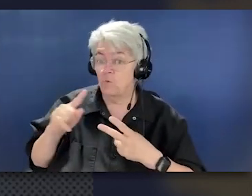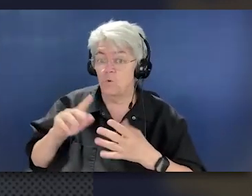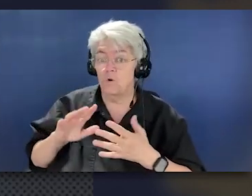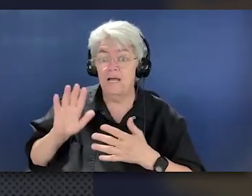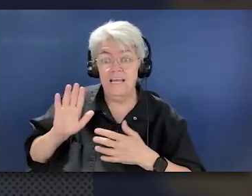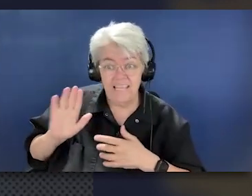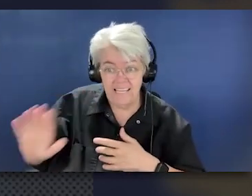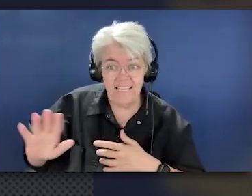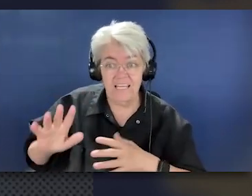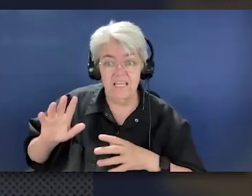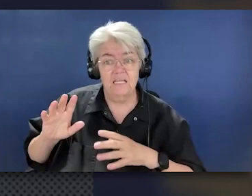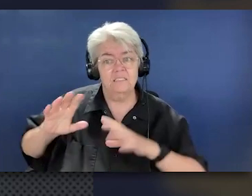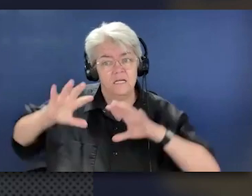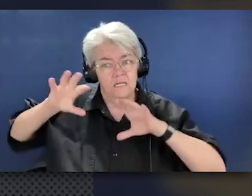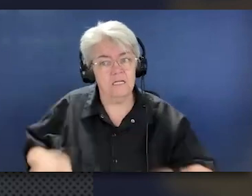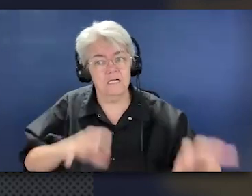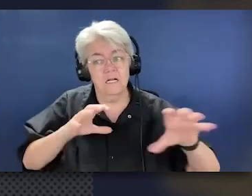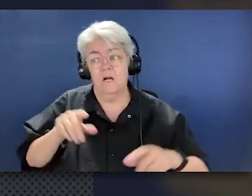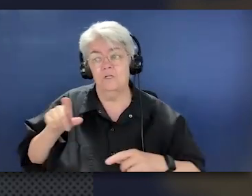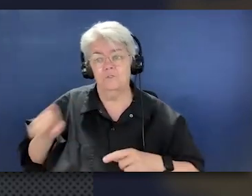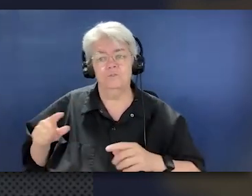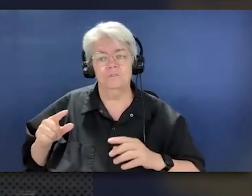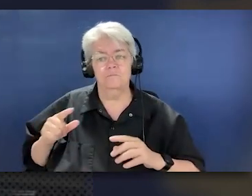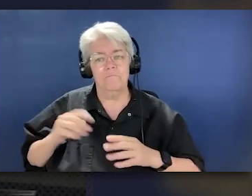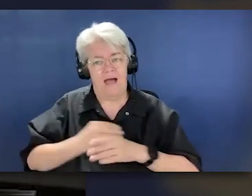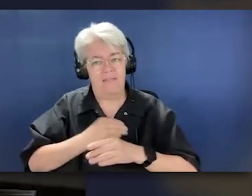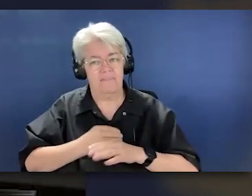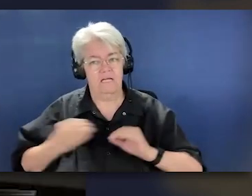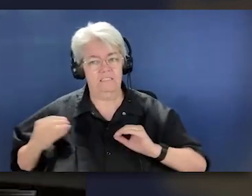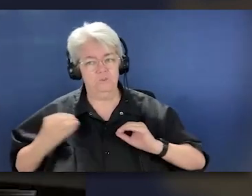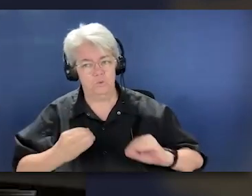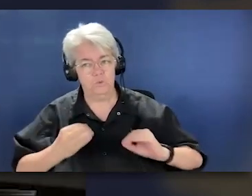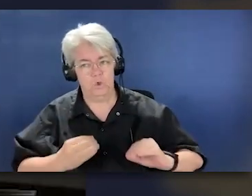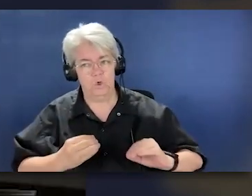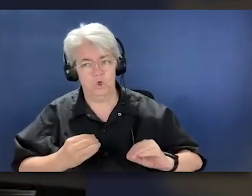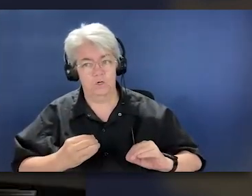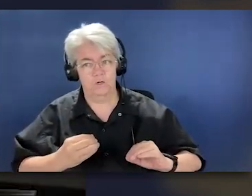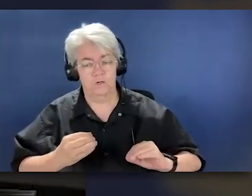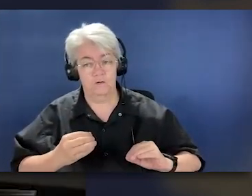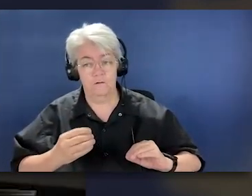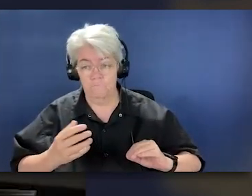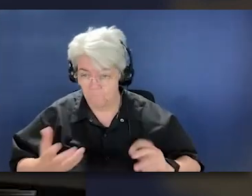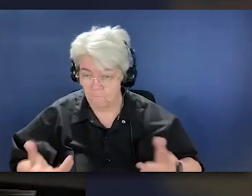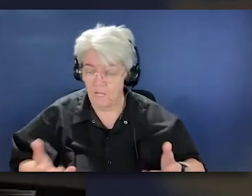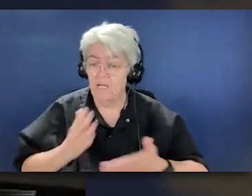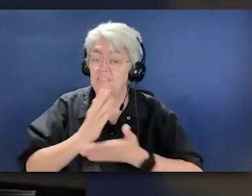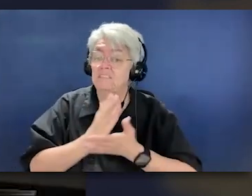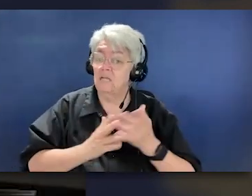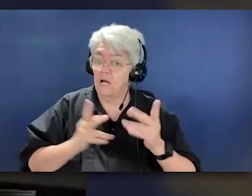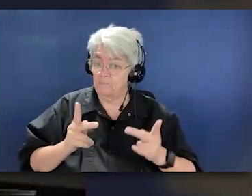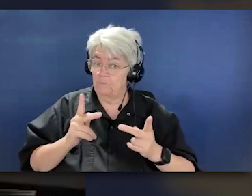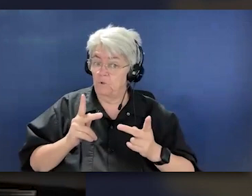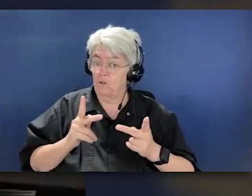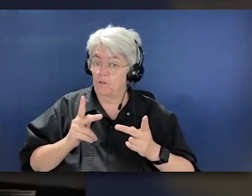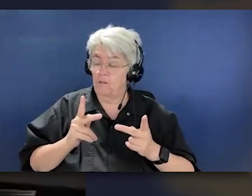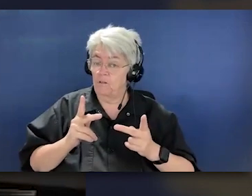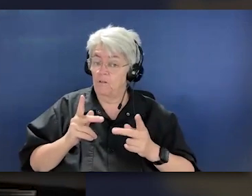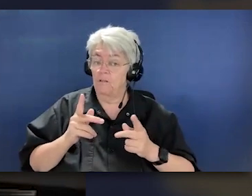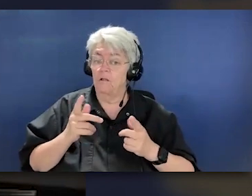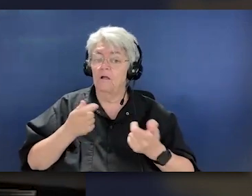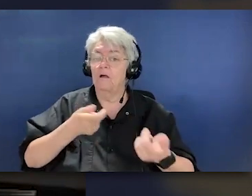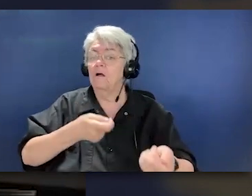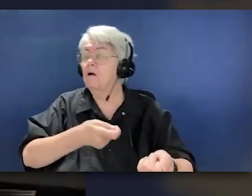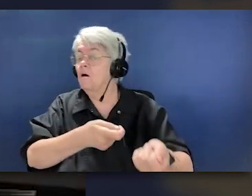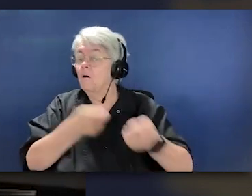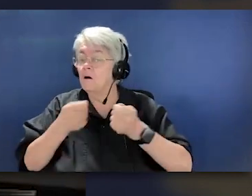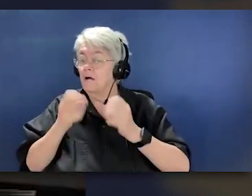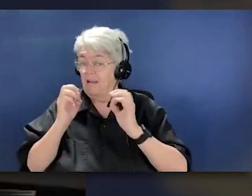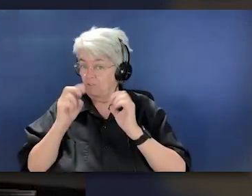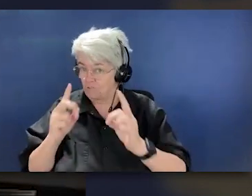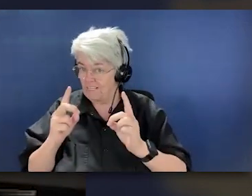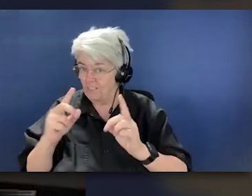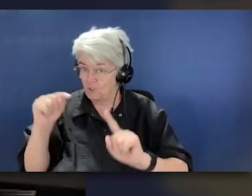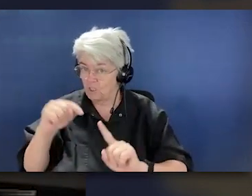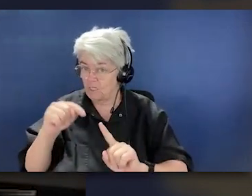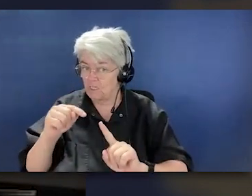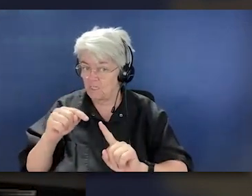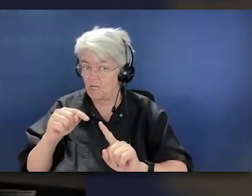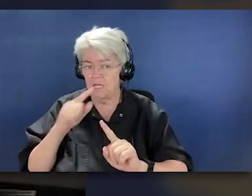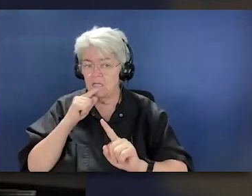it can do to tutor his son in math. Some people engage with education in ways that are persistent